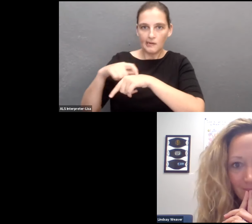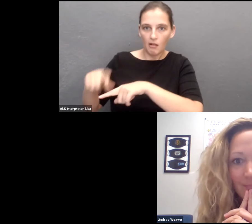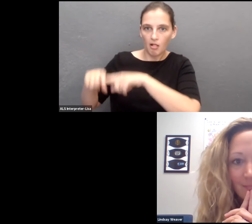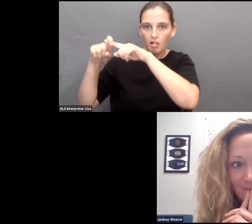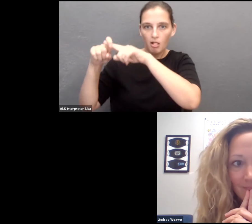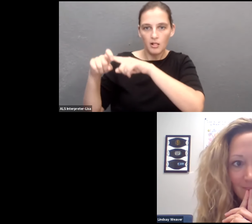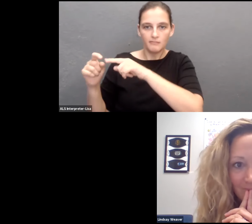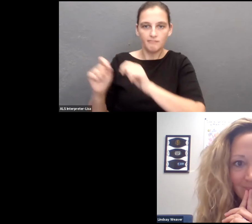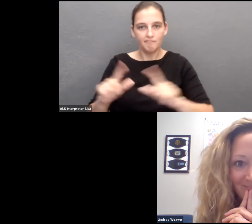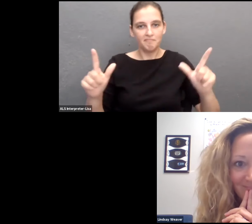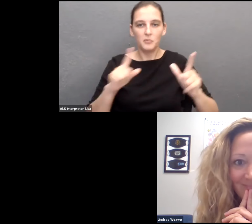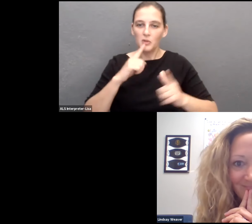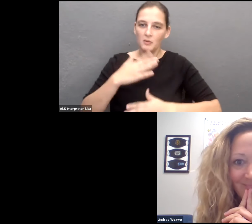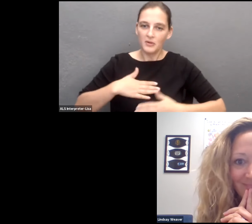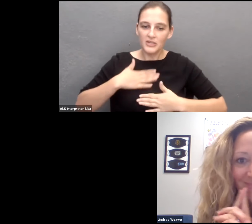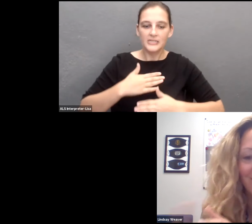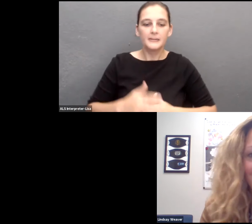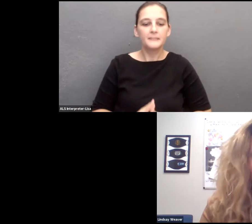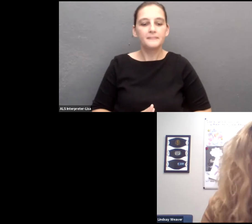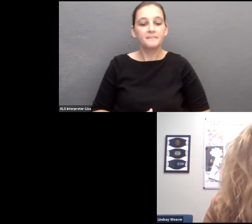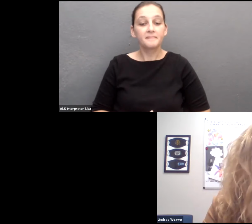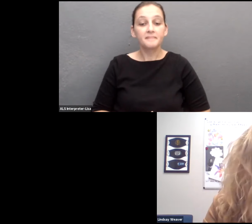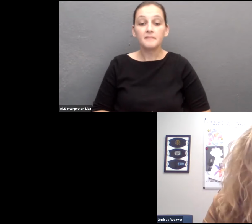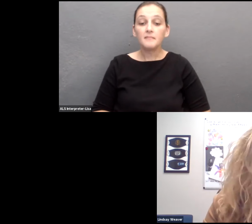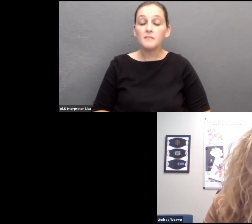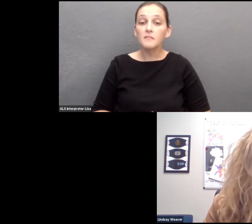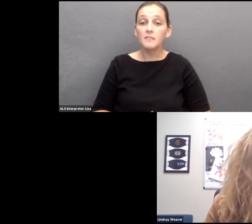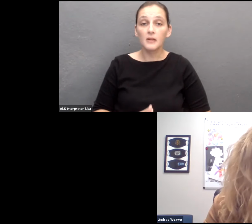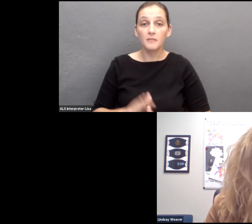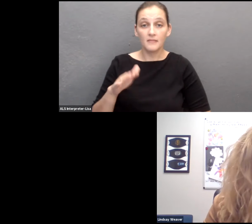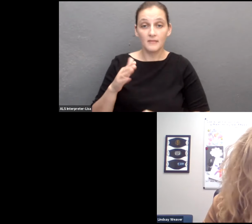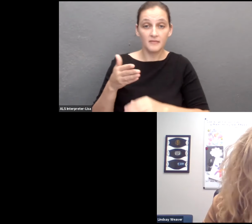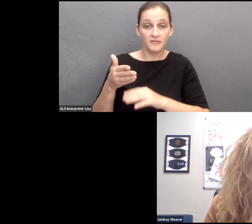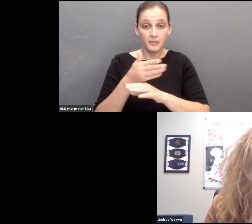appreciate it. And I also want to before we conclude here,